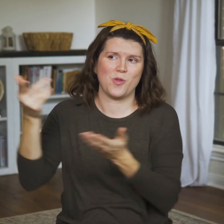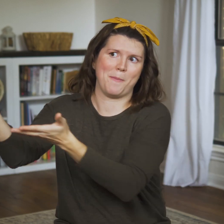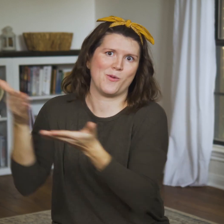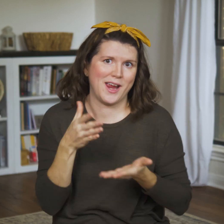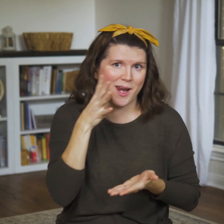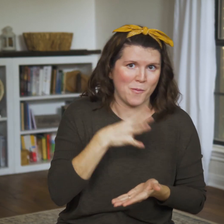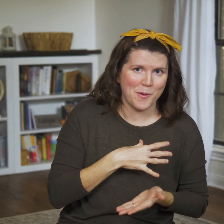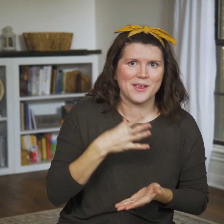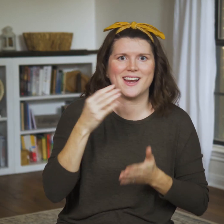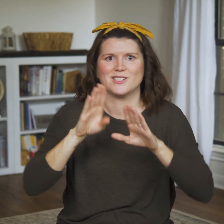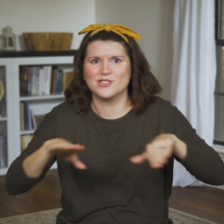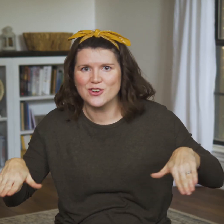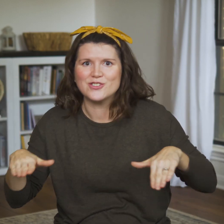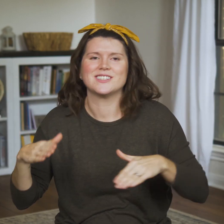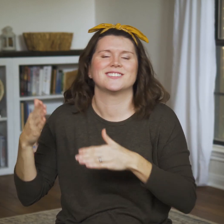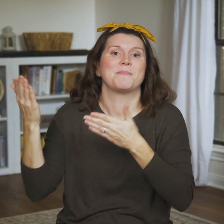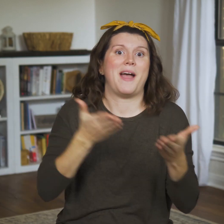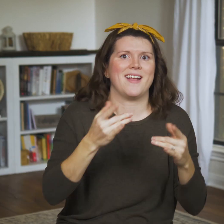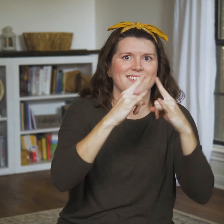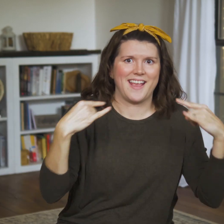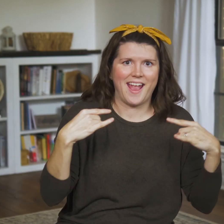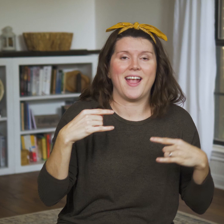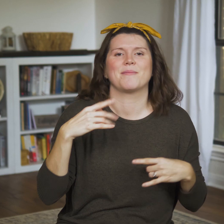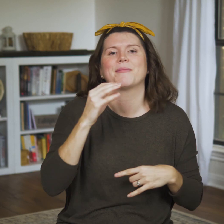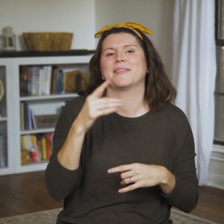back to the encampment,